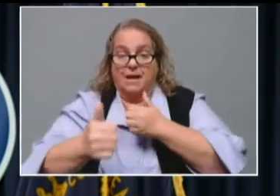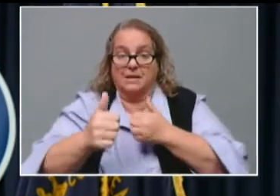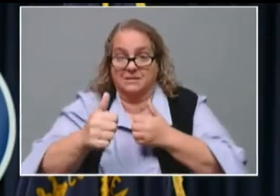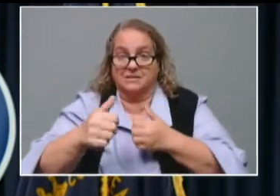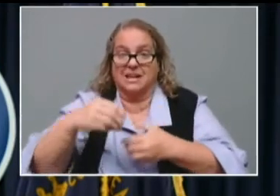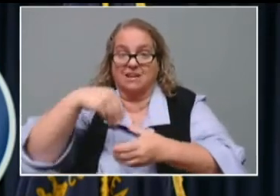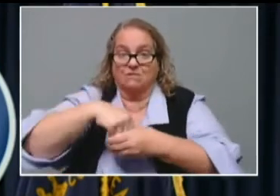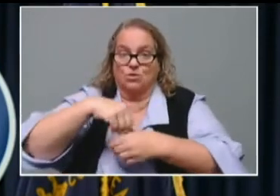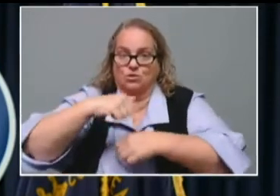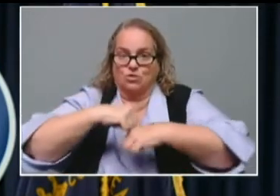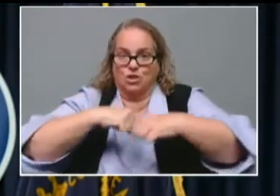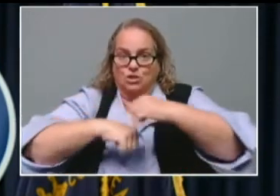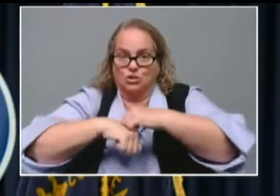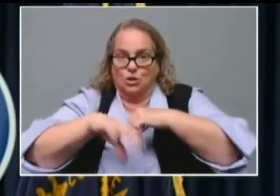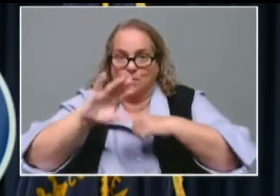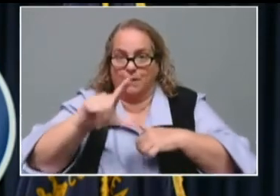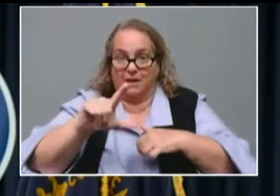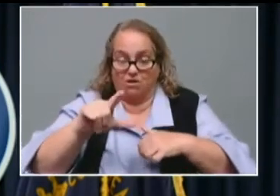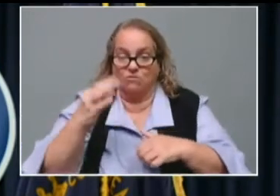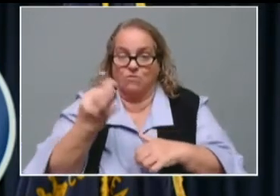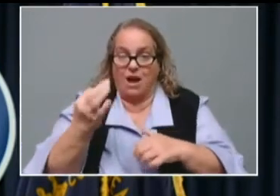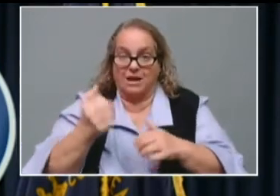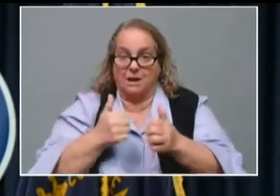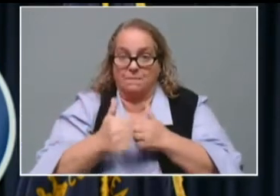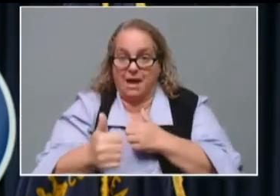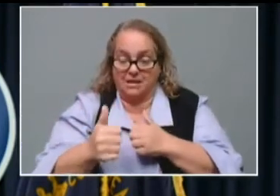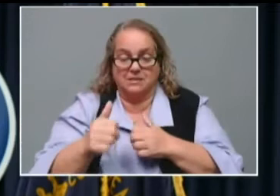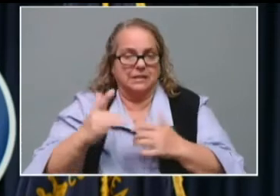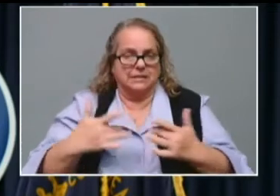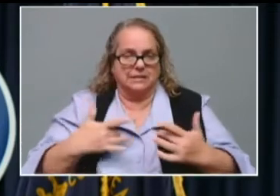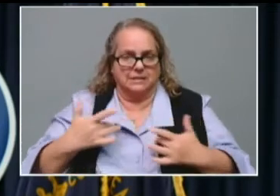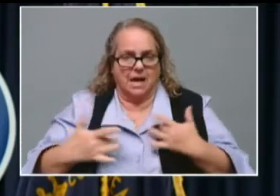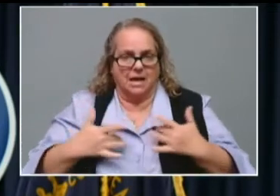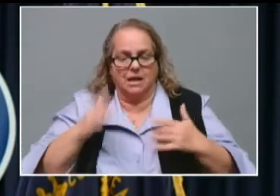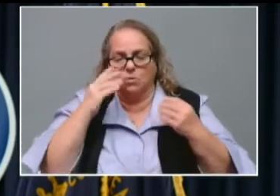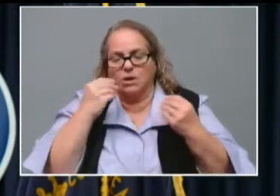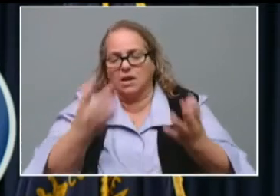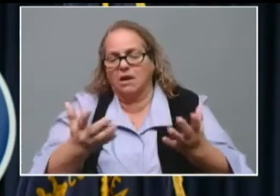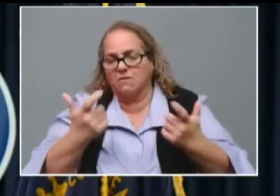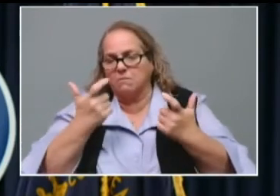provide major investments throughout Kentucky. Um, it's gonna help public